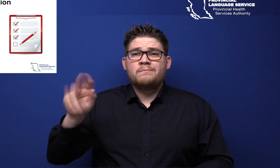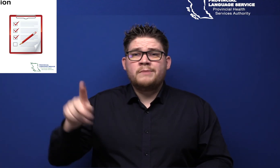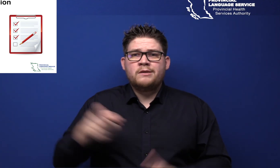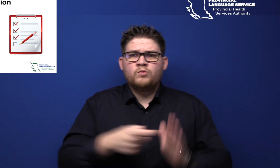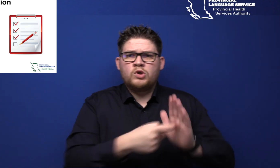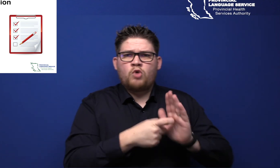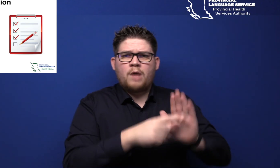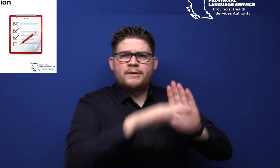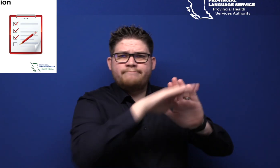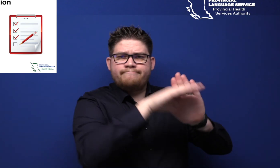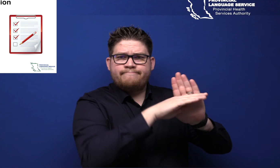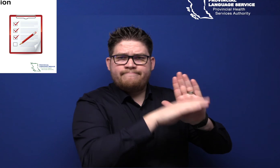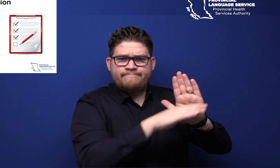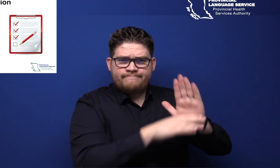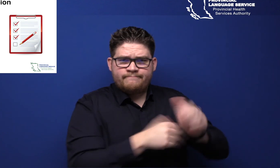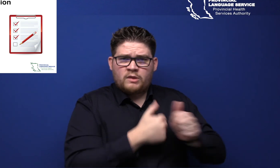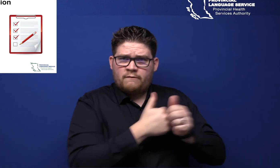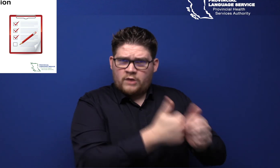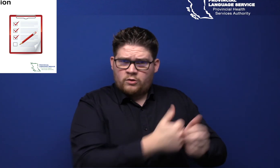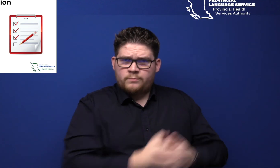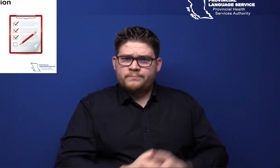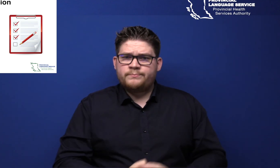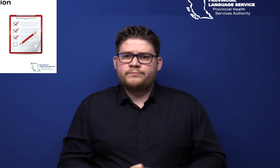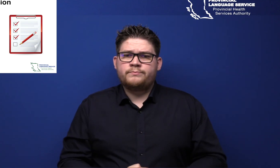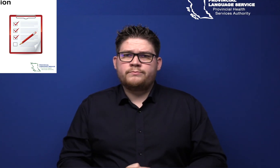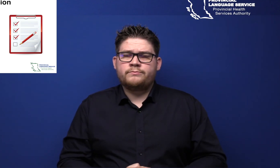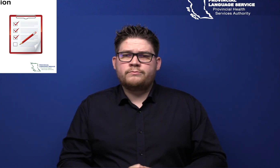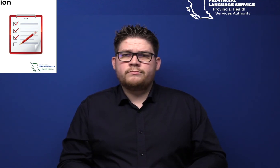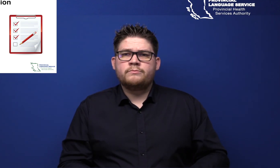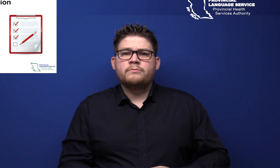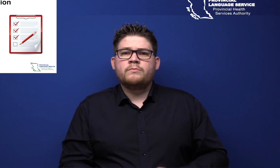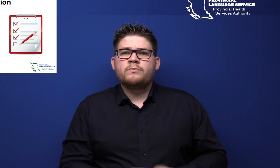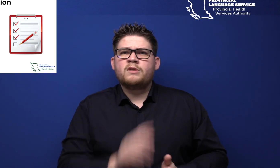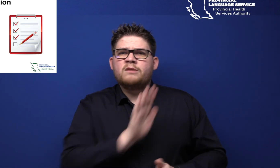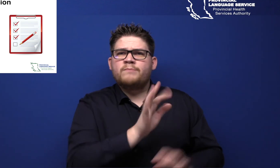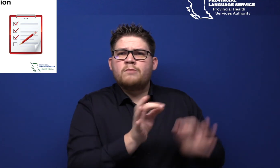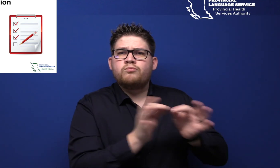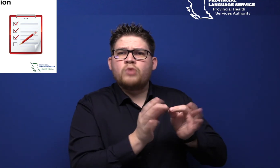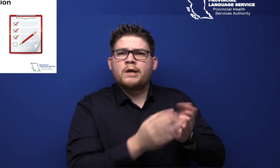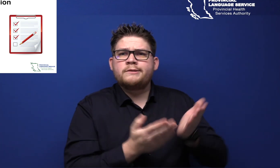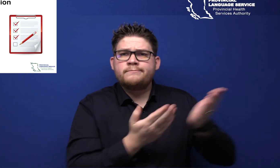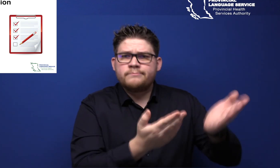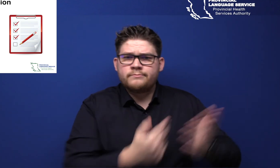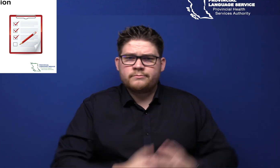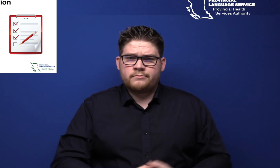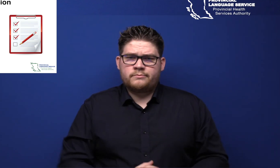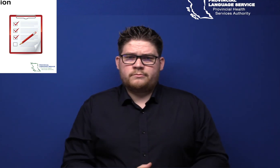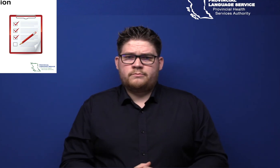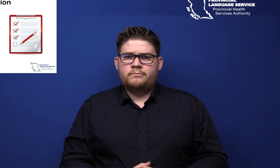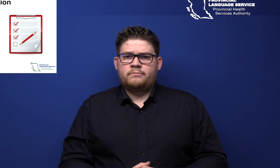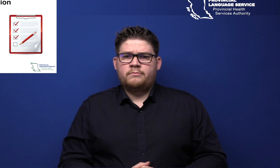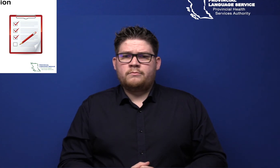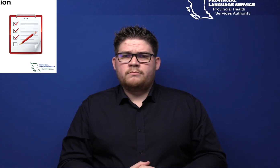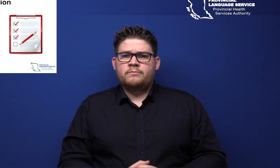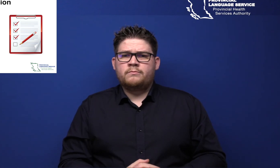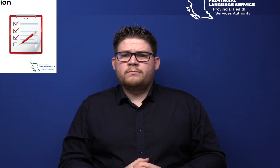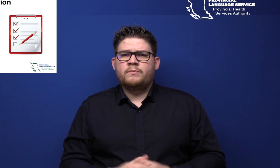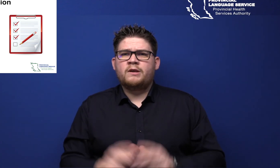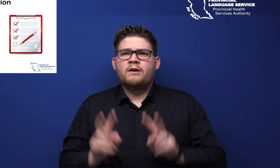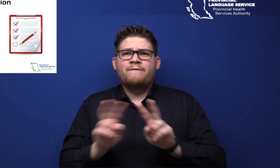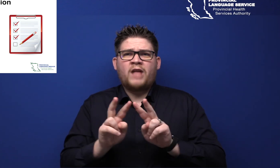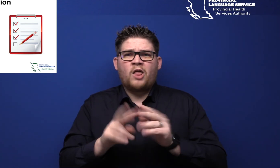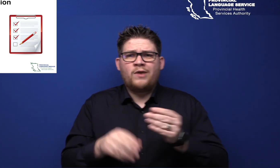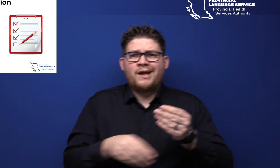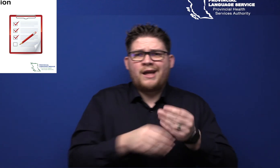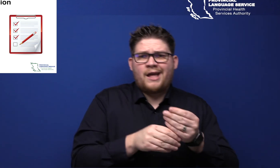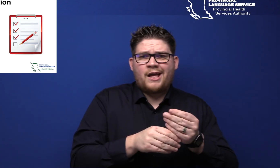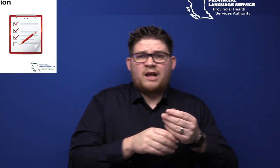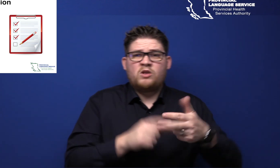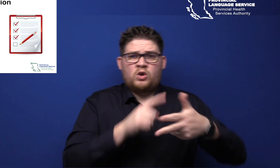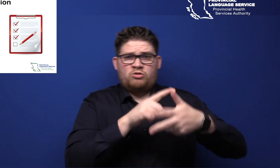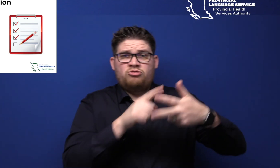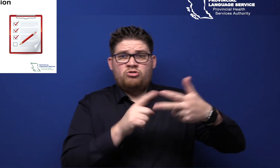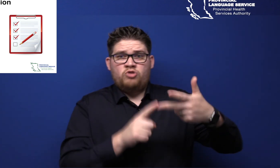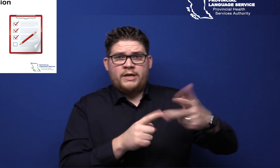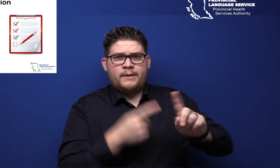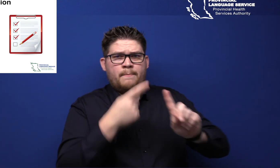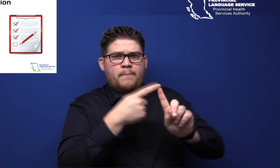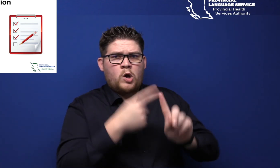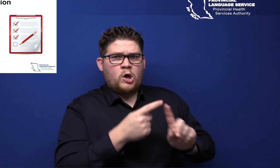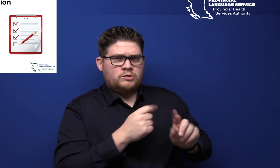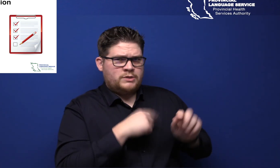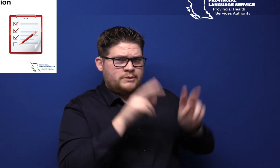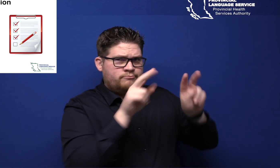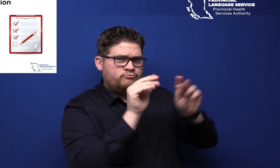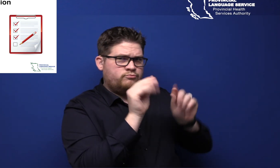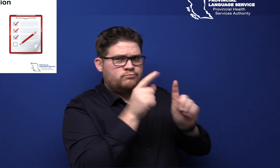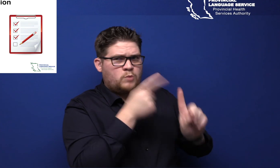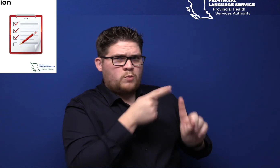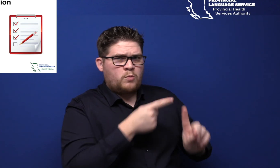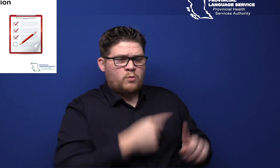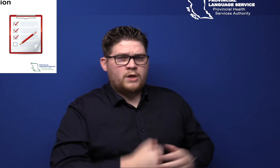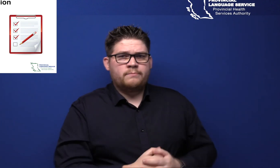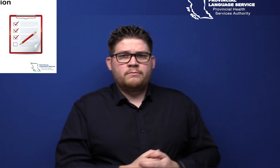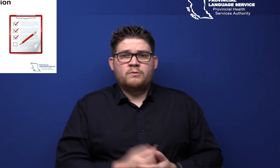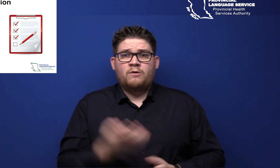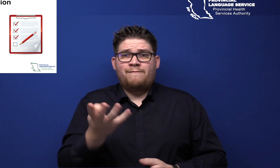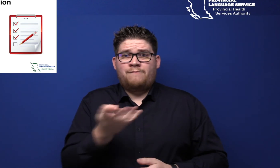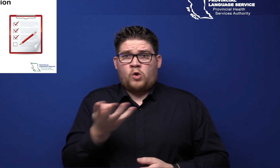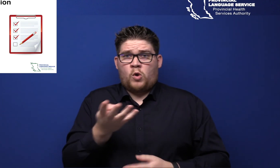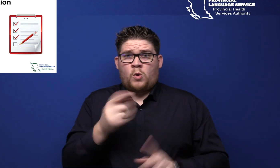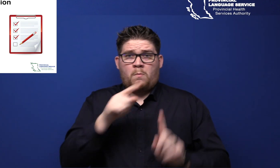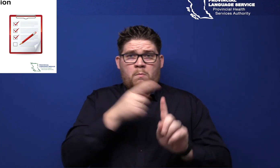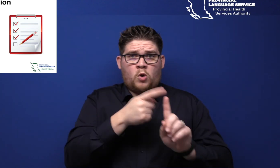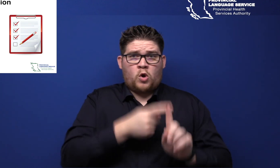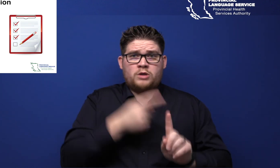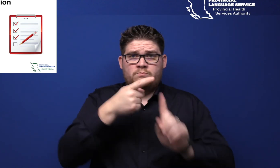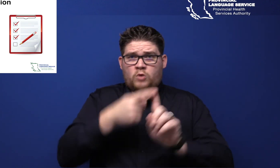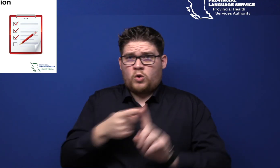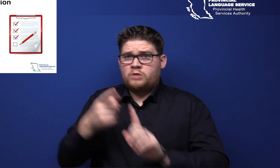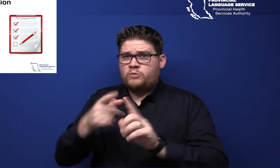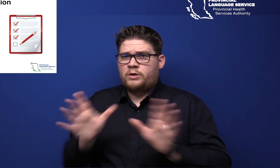ON THE RFP REQUIREMENTS. WE LOOKED AT THE BID. WE SAW THEIR OFFERS. WE SAW THERE WAS ANY VALUE ADDED. EACH INDIVIDUAL SCORED THE BID.